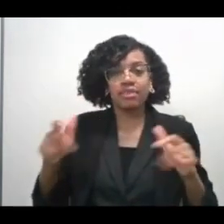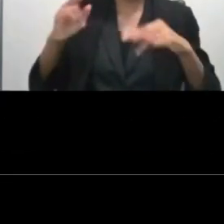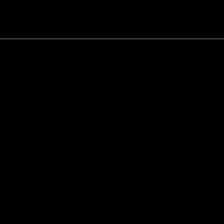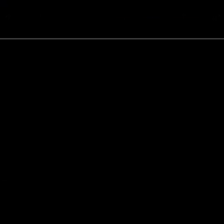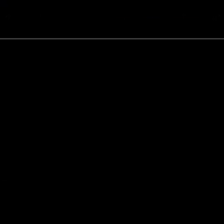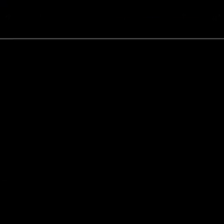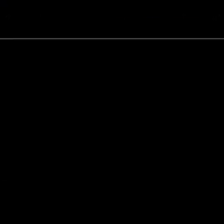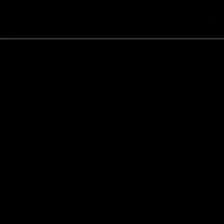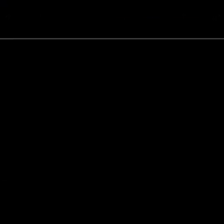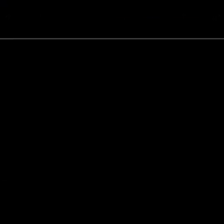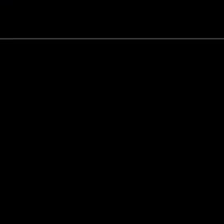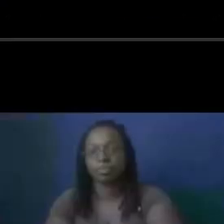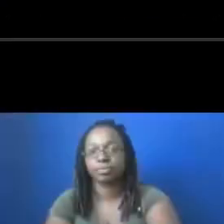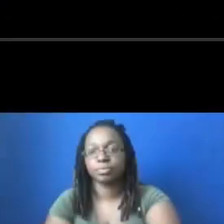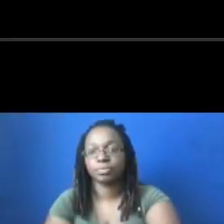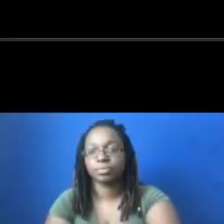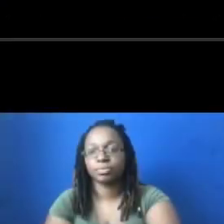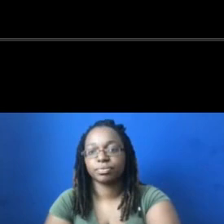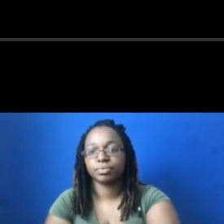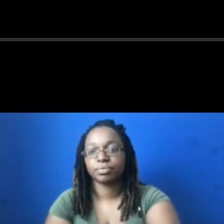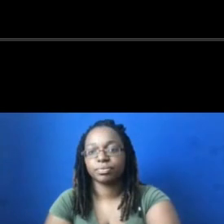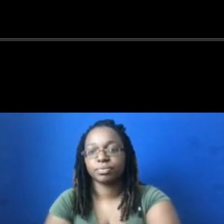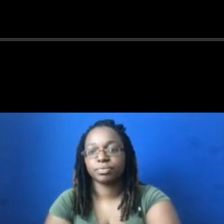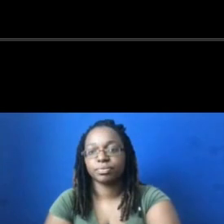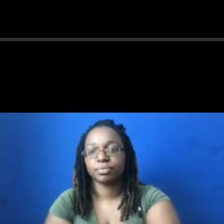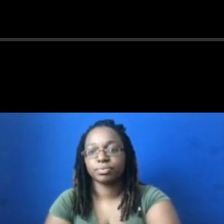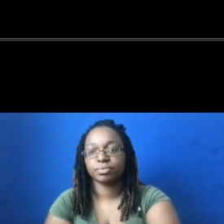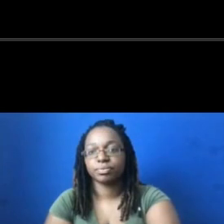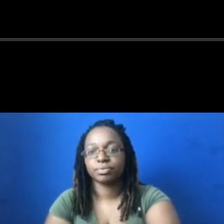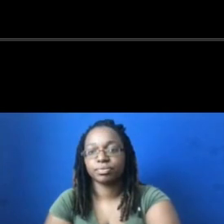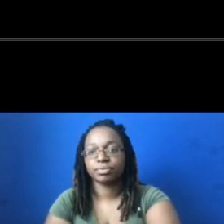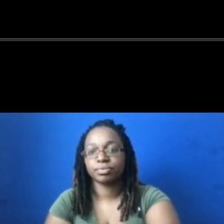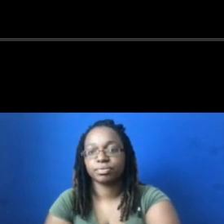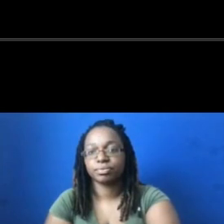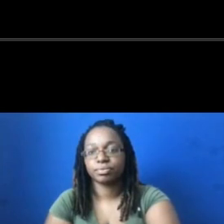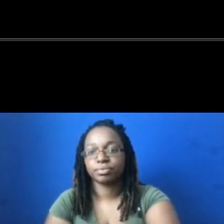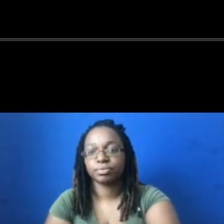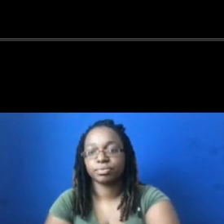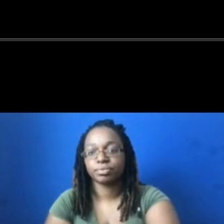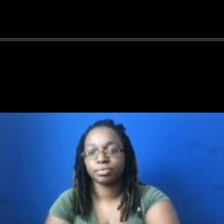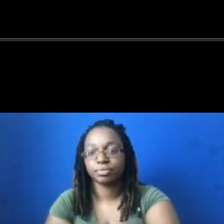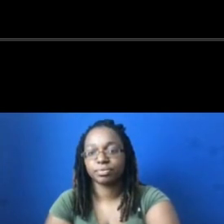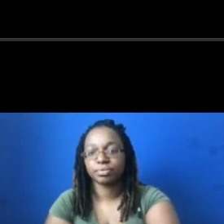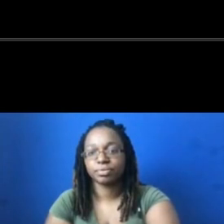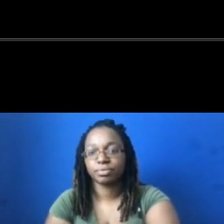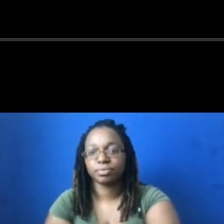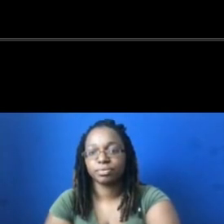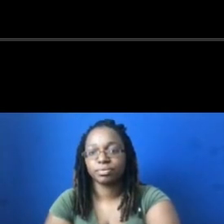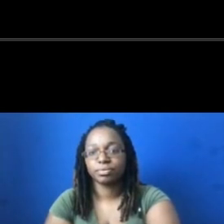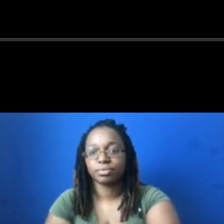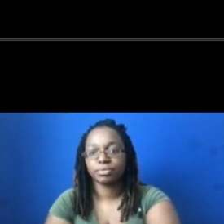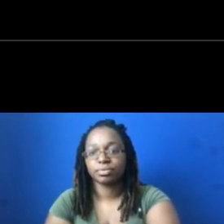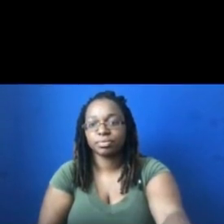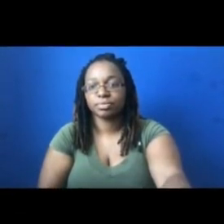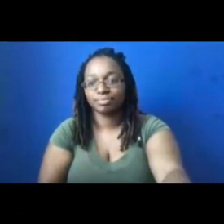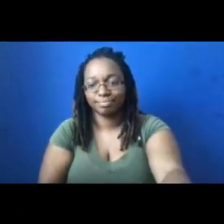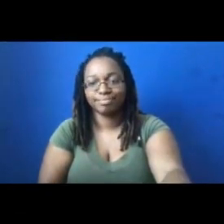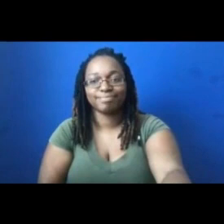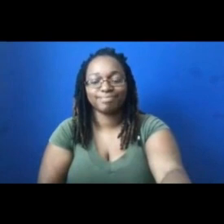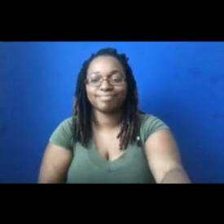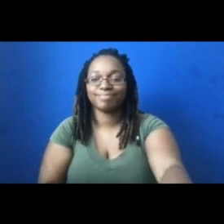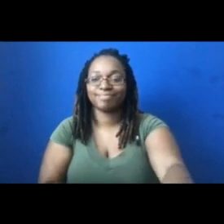Amara Davis: I think that's all we have unless anyone has final